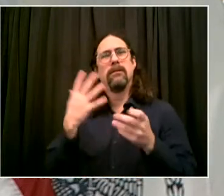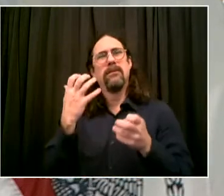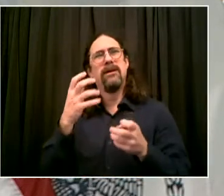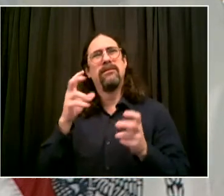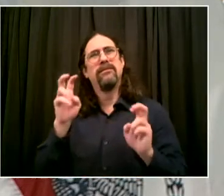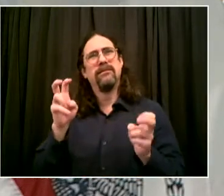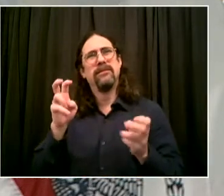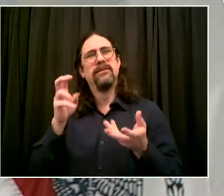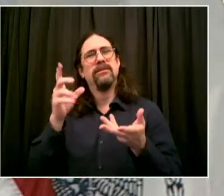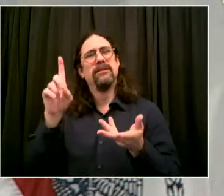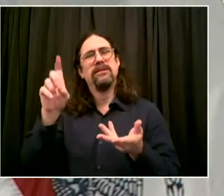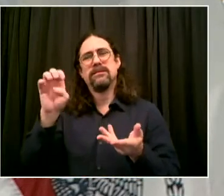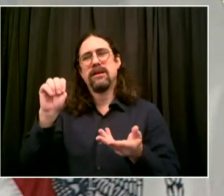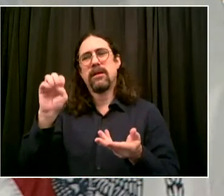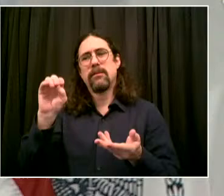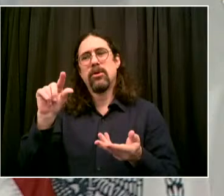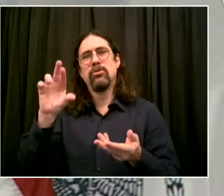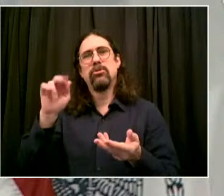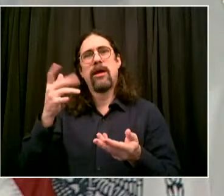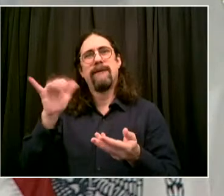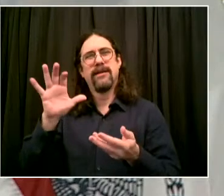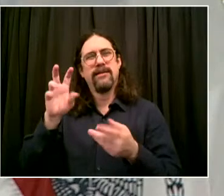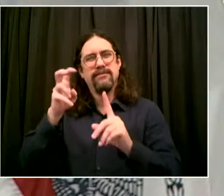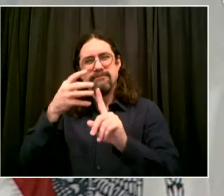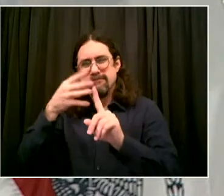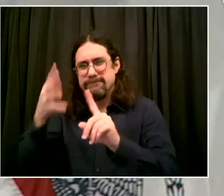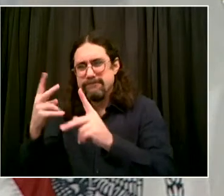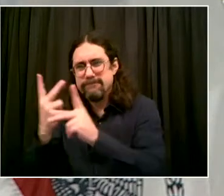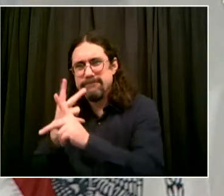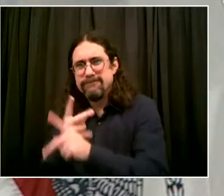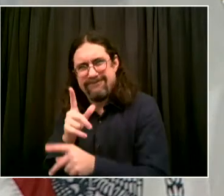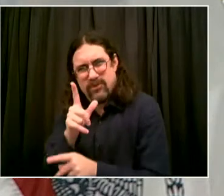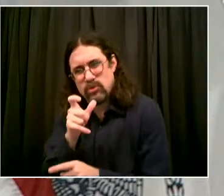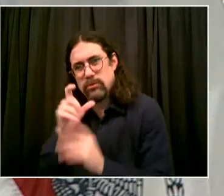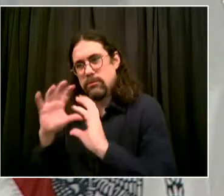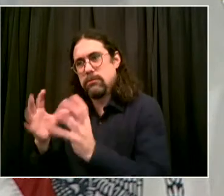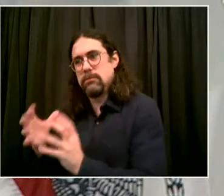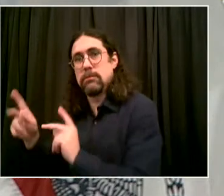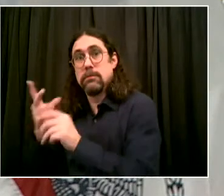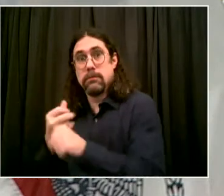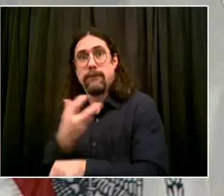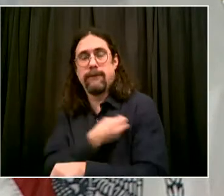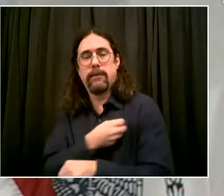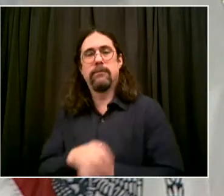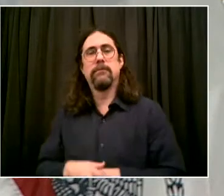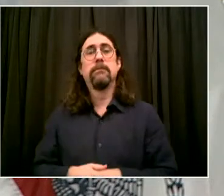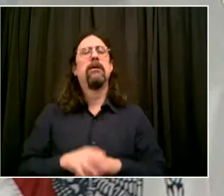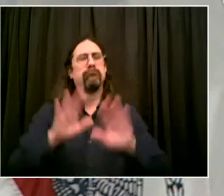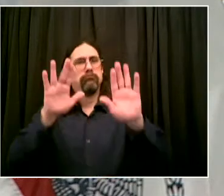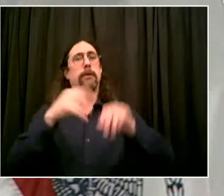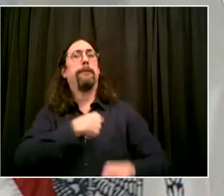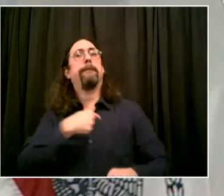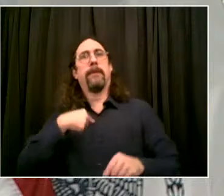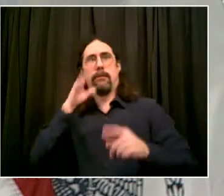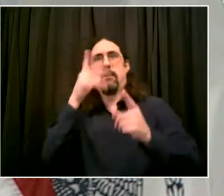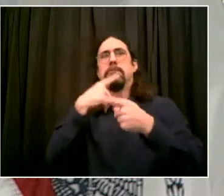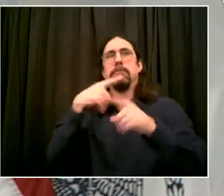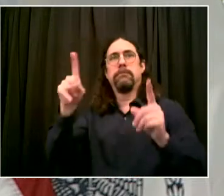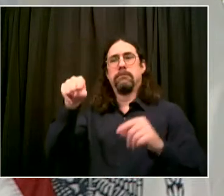ON THIS EWEK.K. I WILL BE GETTING A MORE FULL BRIEFING ON MAP.